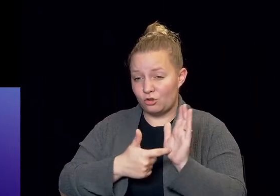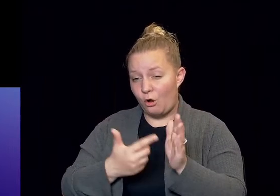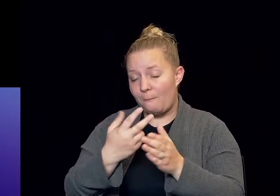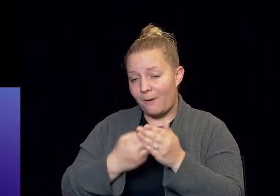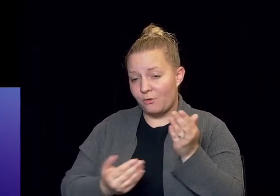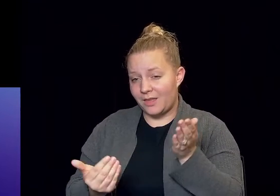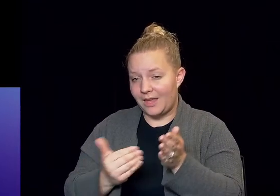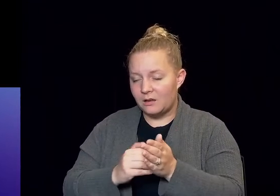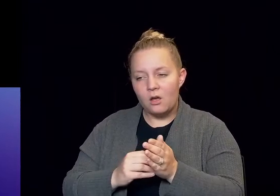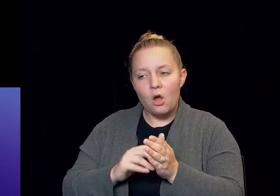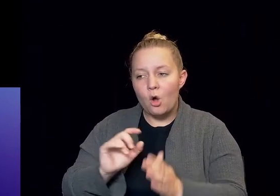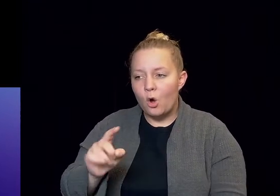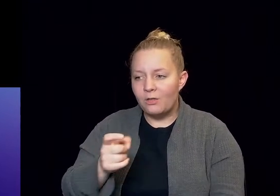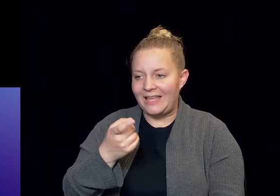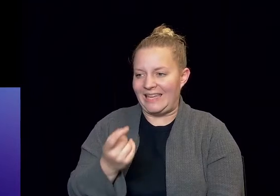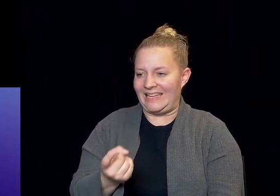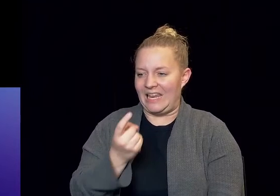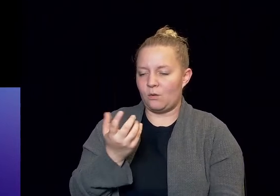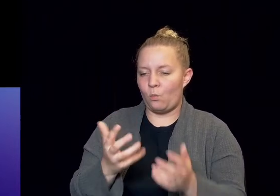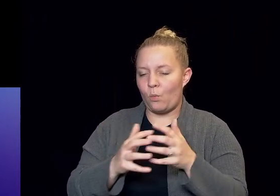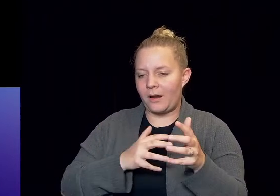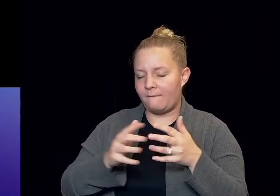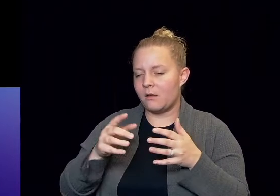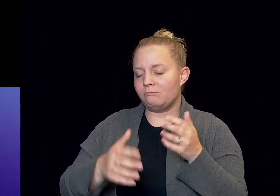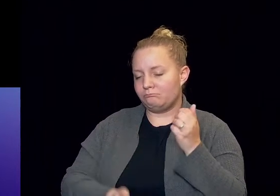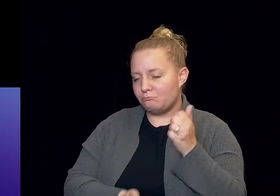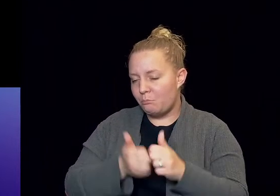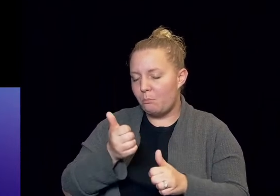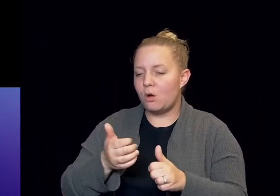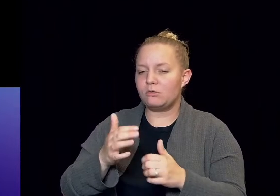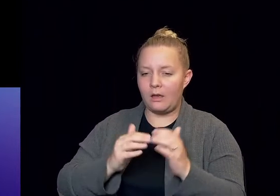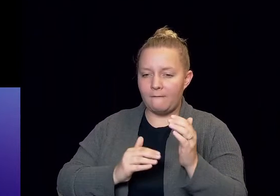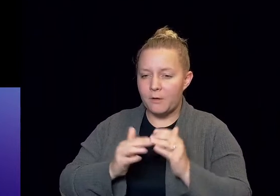need to show one, which one feels more comfortable. But, I figured most of us would choose that top one.